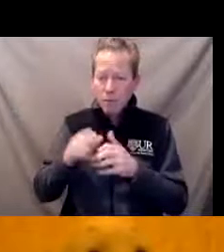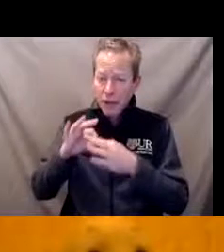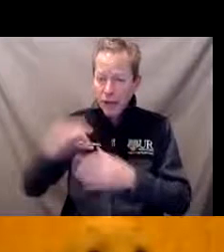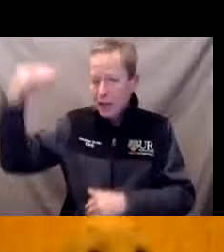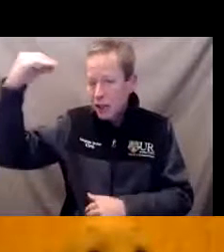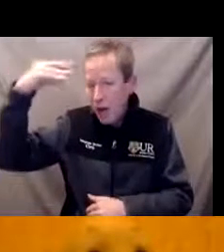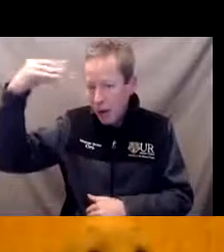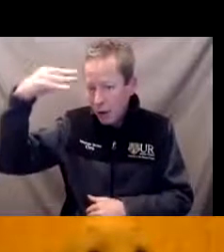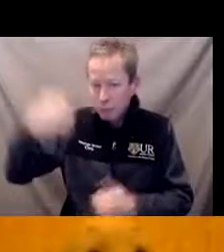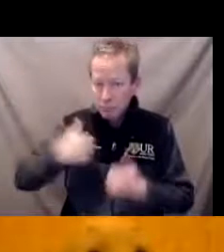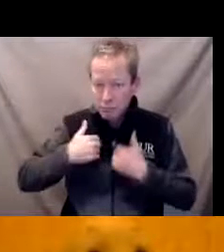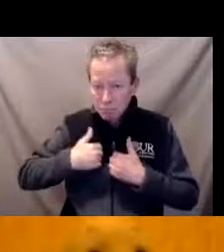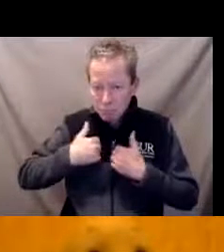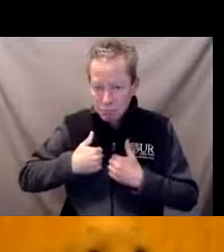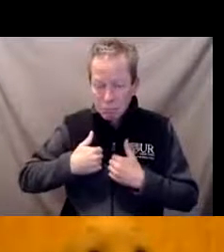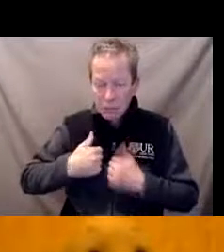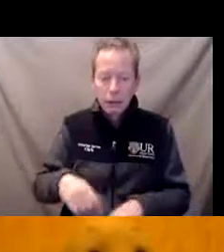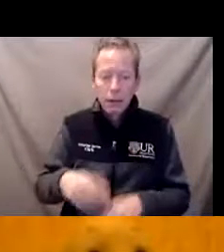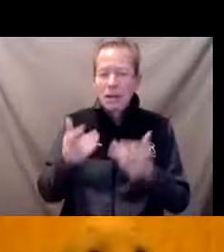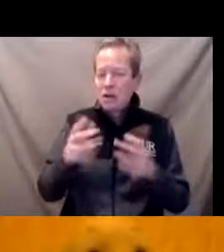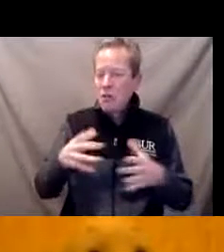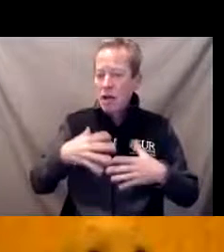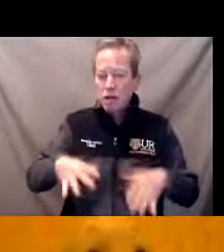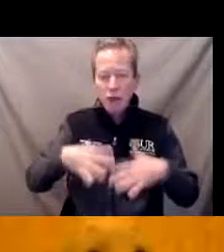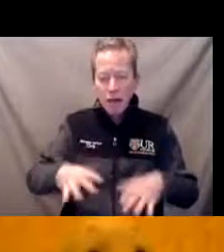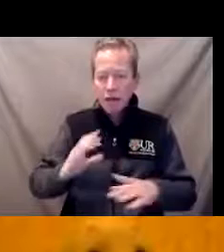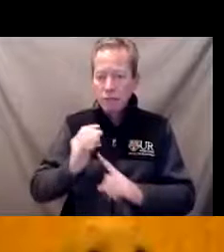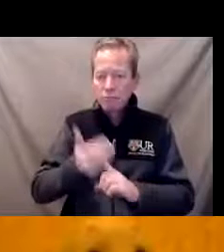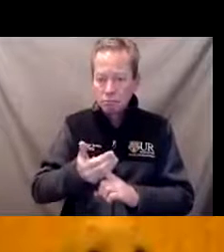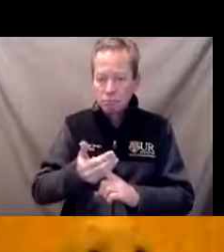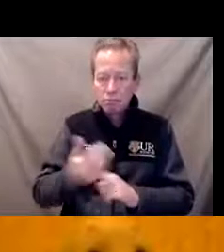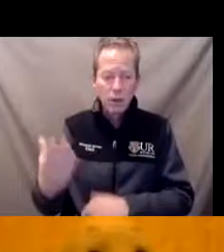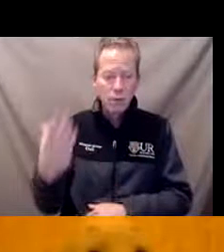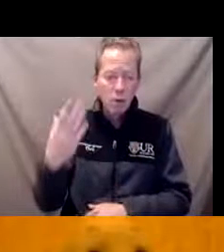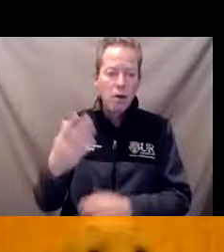that they don't want to get dressed , they're putting things on differently than they've ever